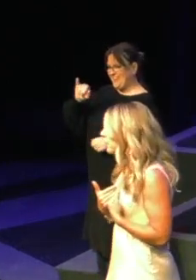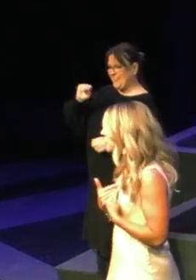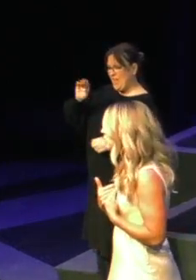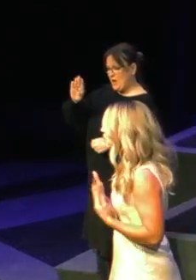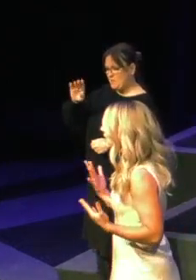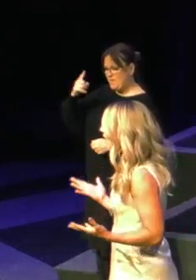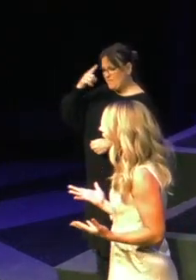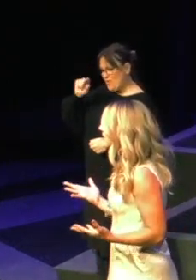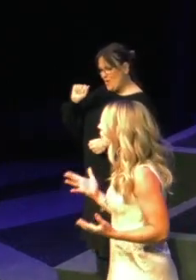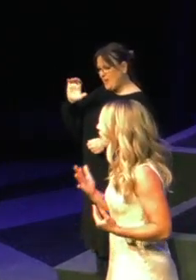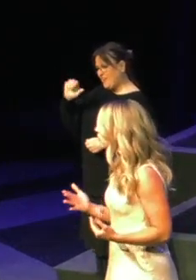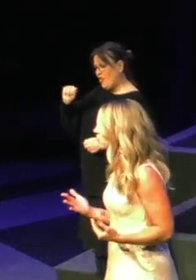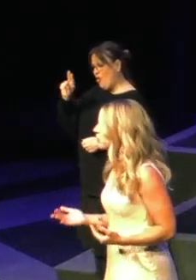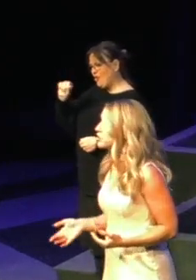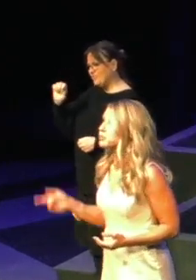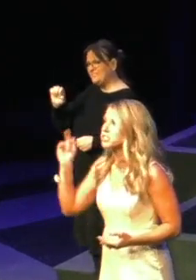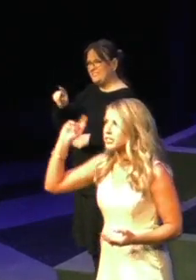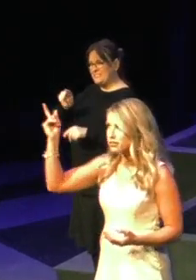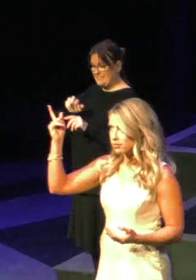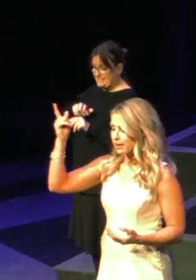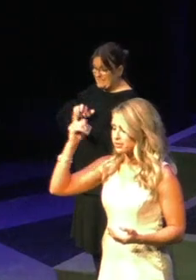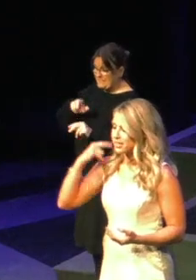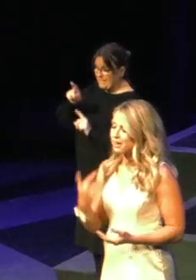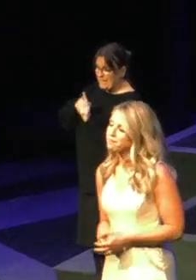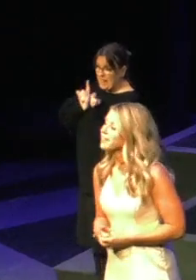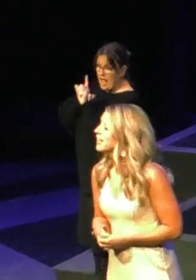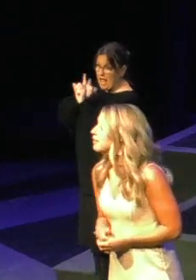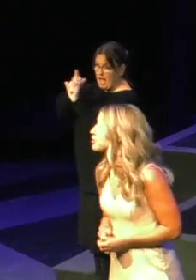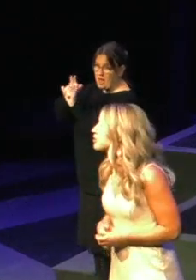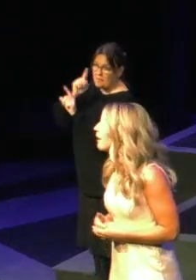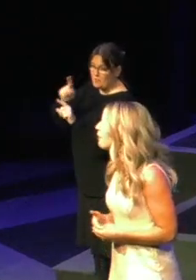I since my surgeries I had set a personal goal to reach a literal mountaintop. Which